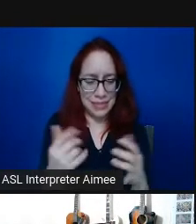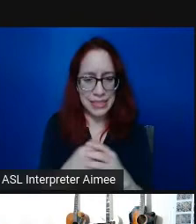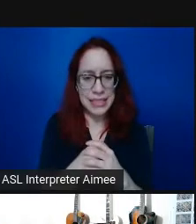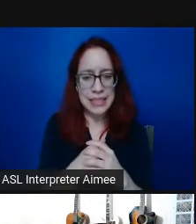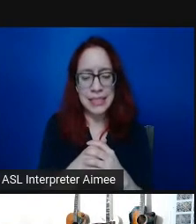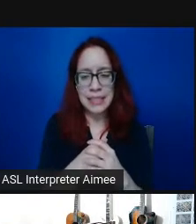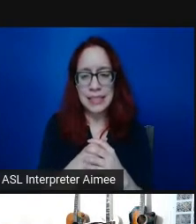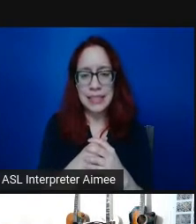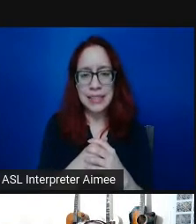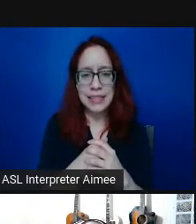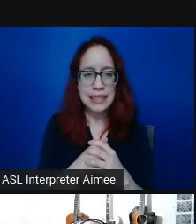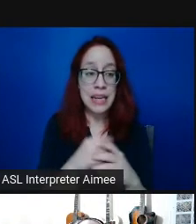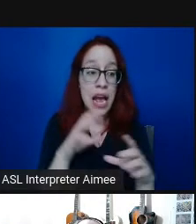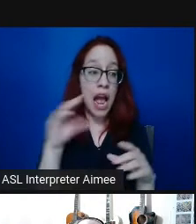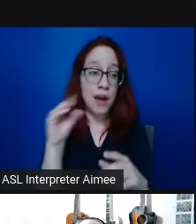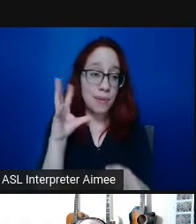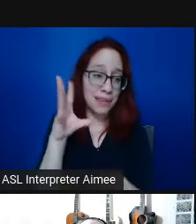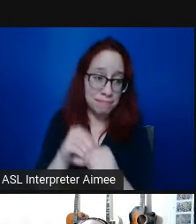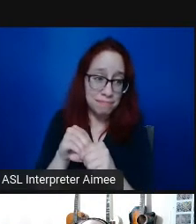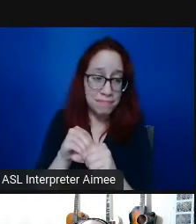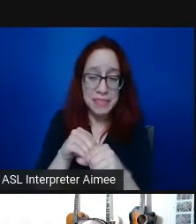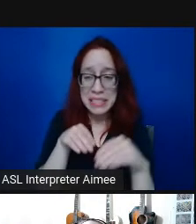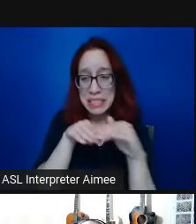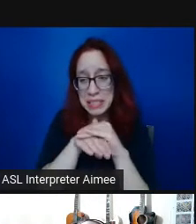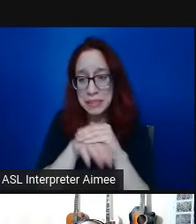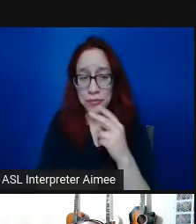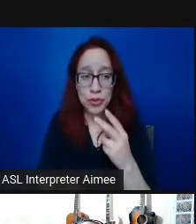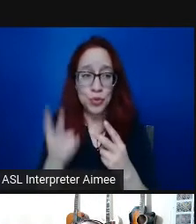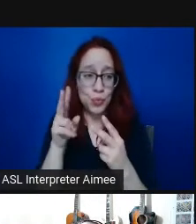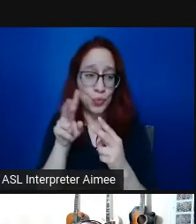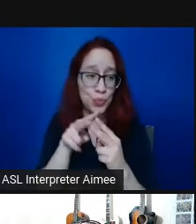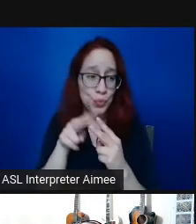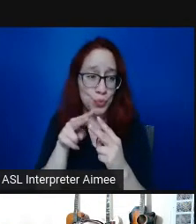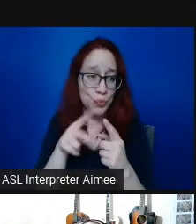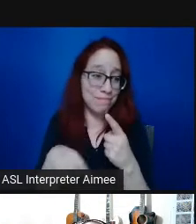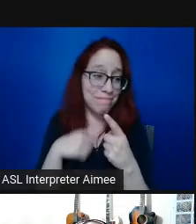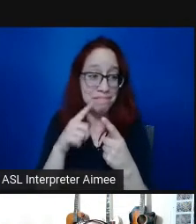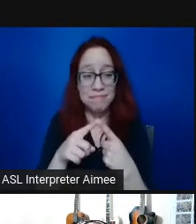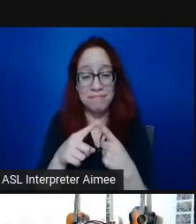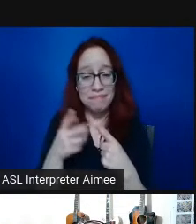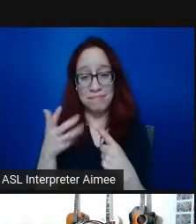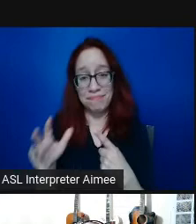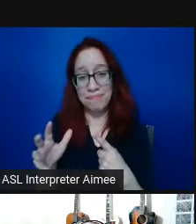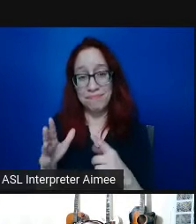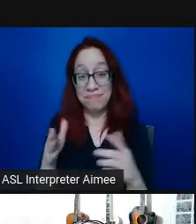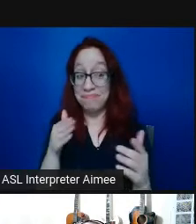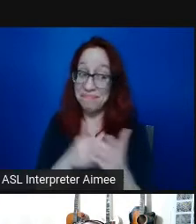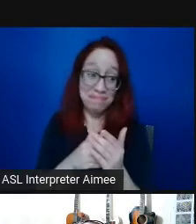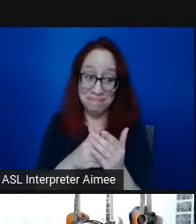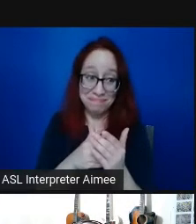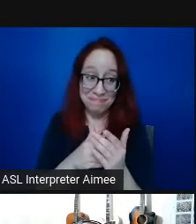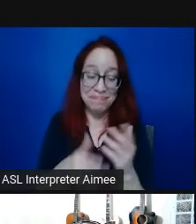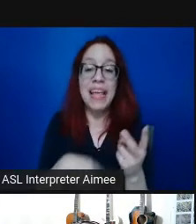Companies get involved in accessibility for two reasons. Partly, they don't want to get sued and the other reason,